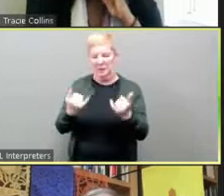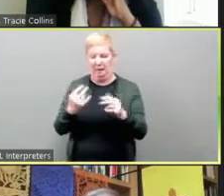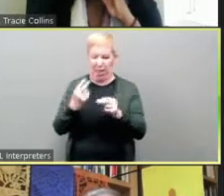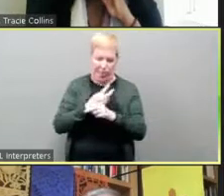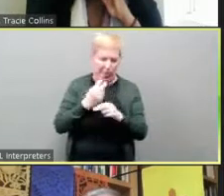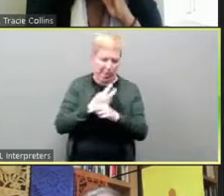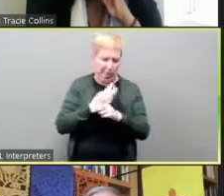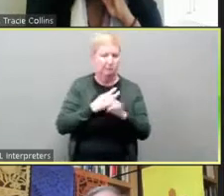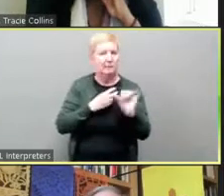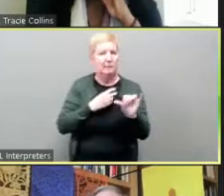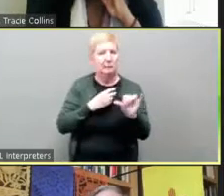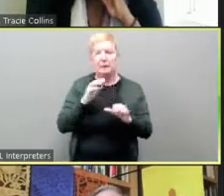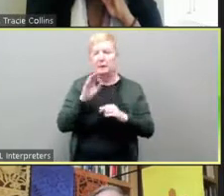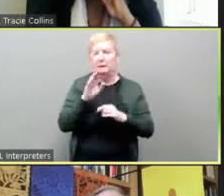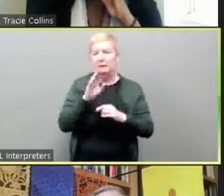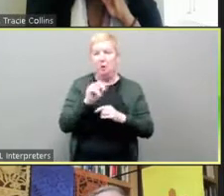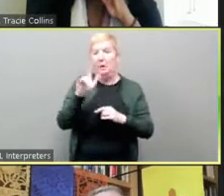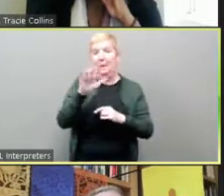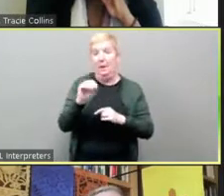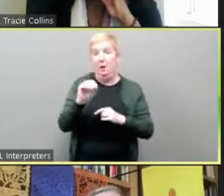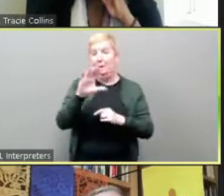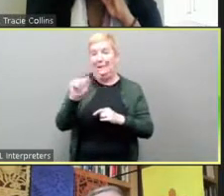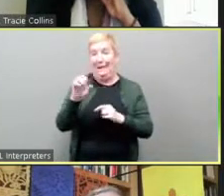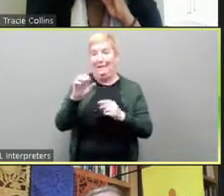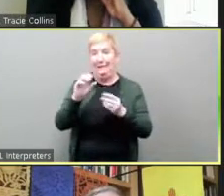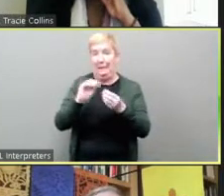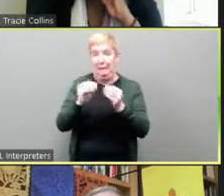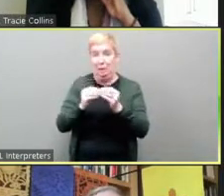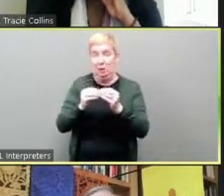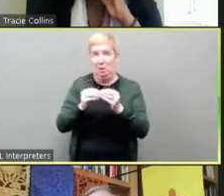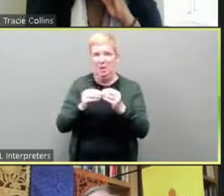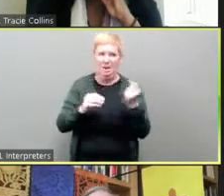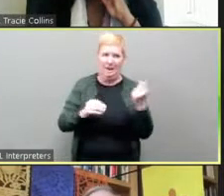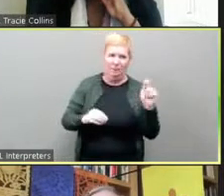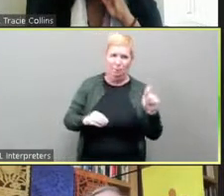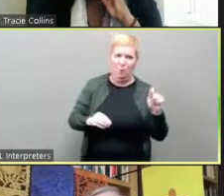rate is 11.7 which is over the target. Right? And if you look at our little